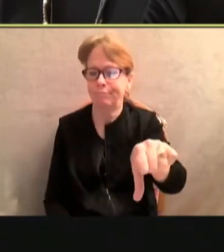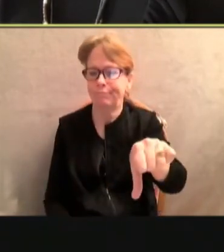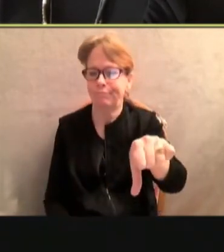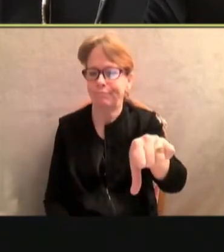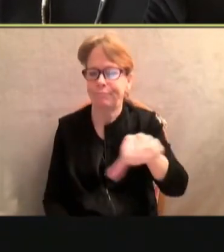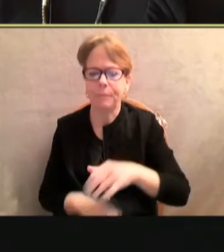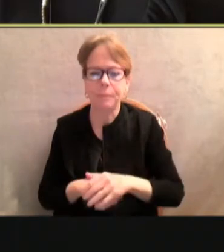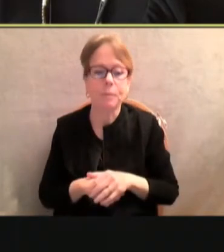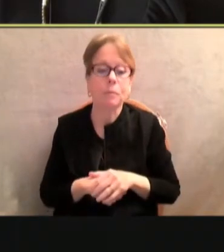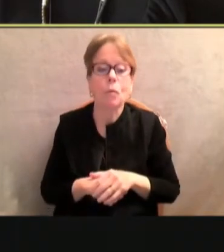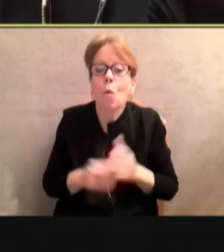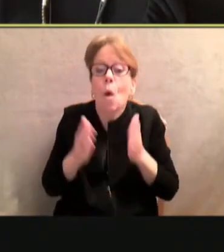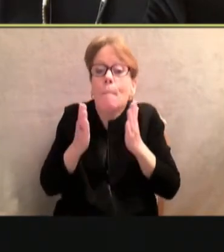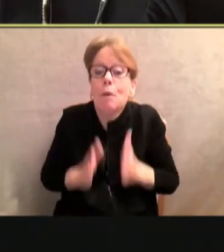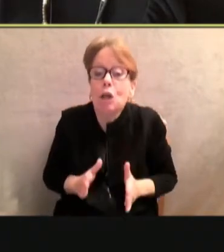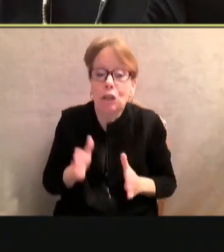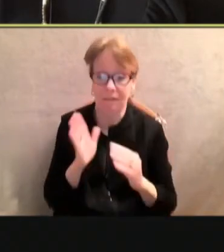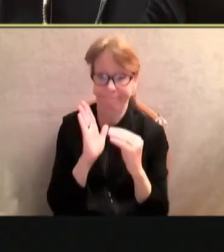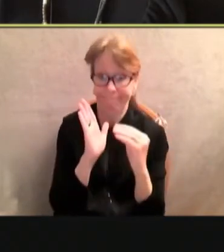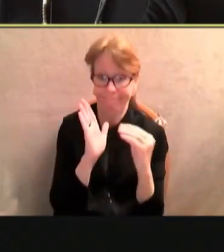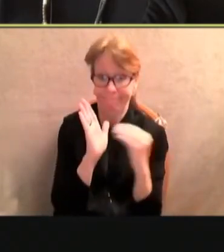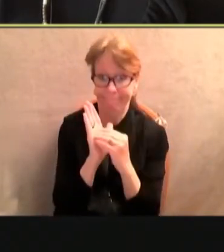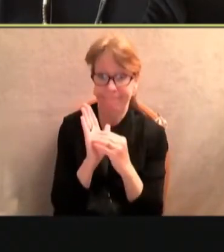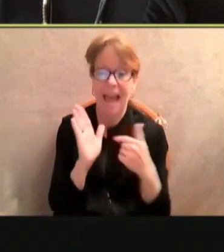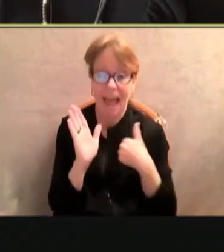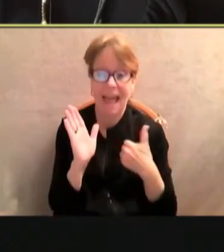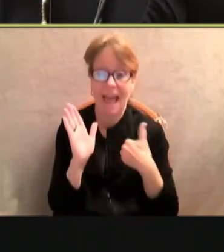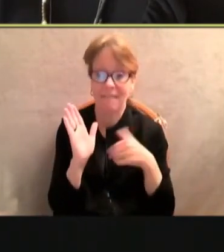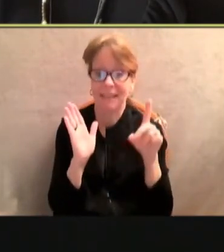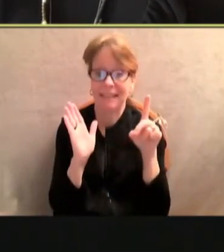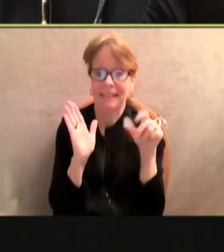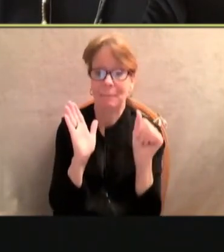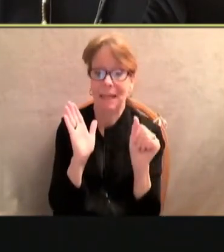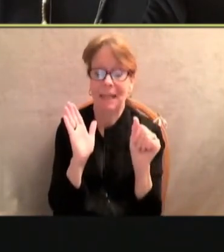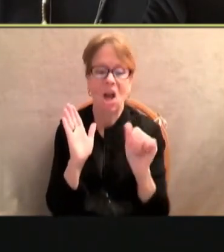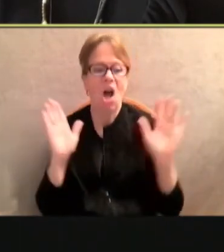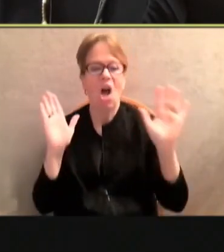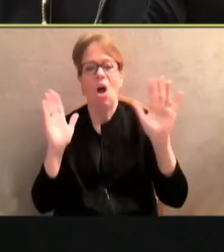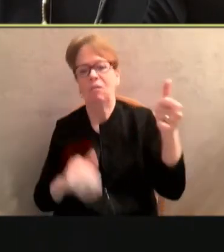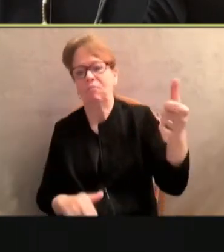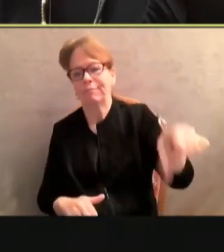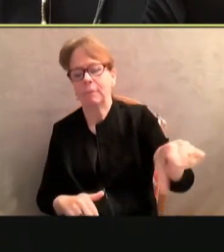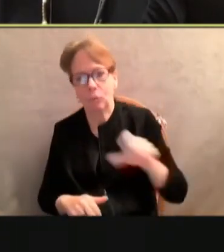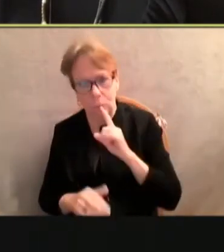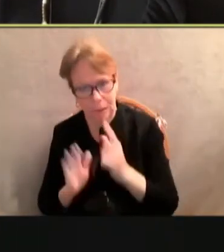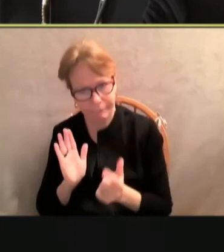to self-disclose their disability. That's not allowed. Not making the interview itself